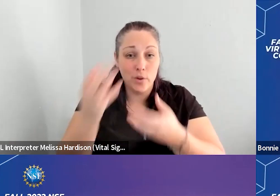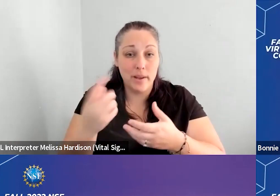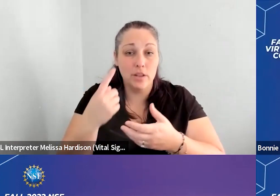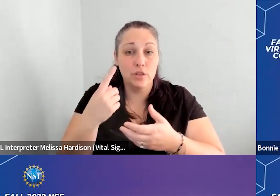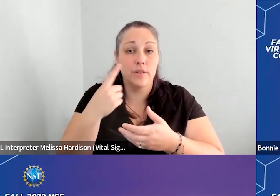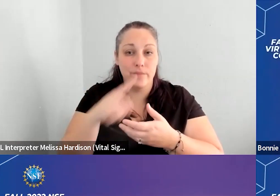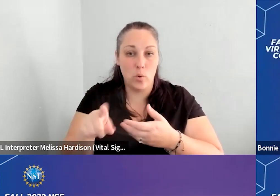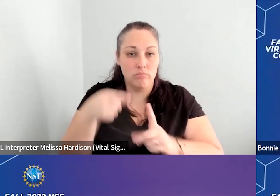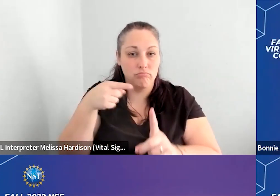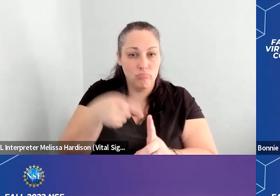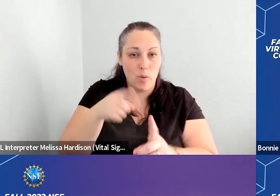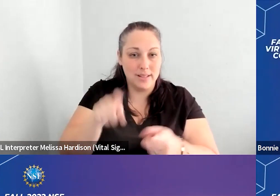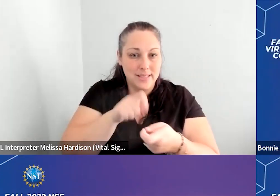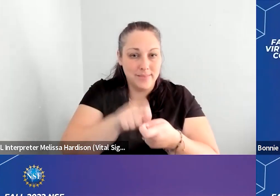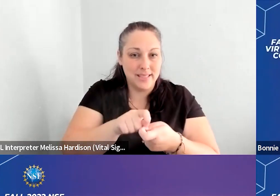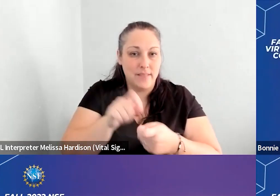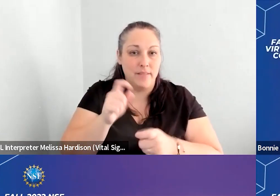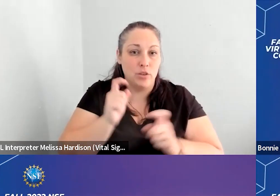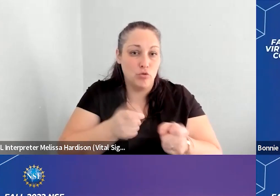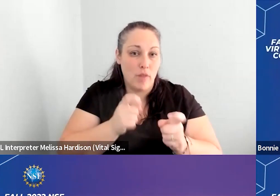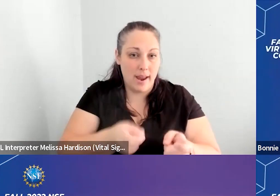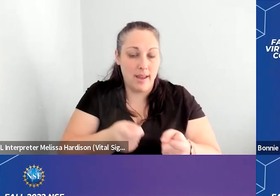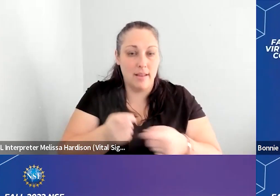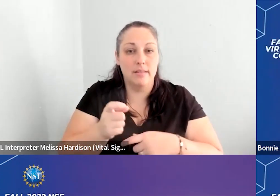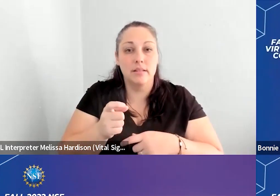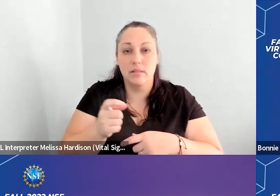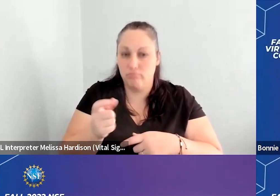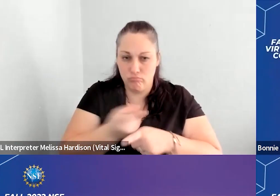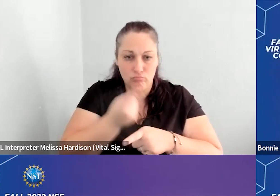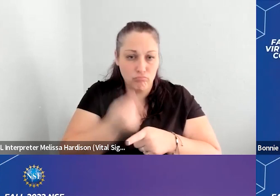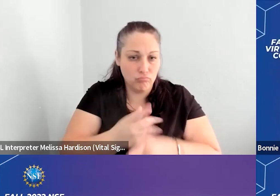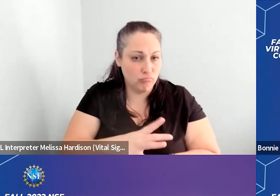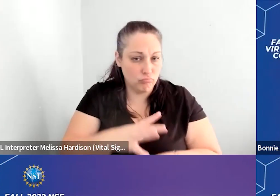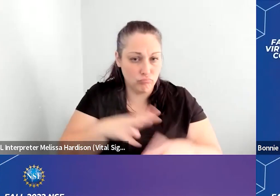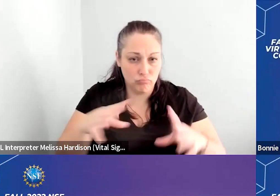These things are all completely appropriate. Beth Strausser: Right.